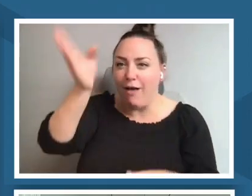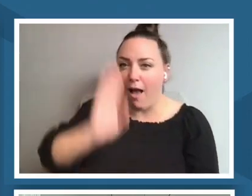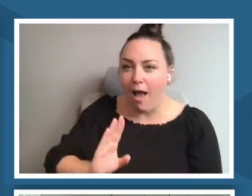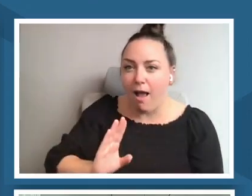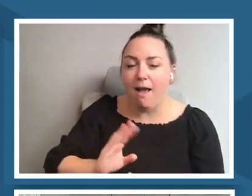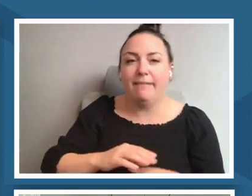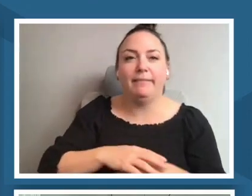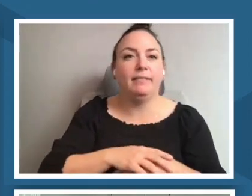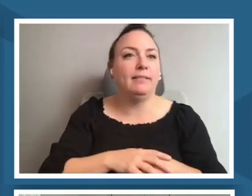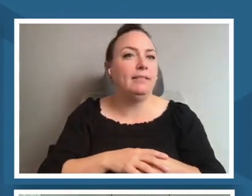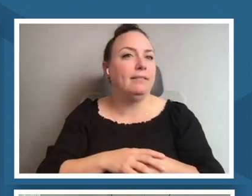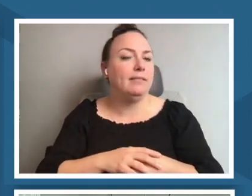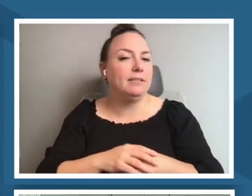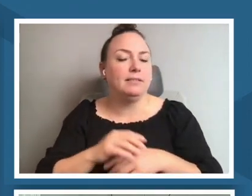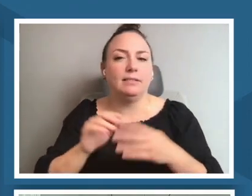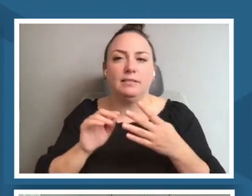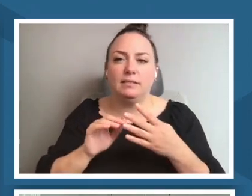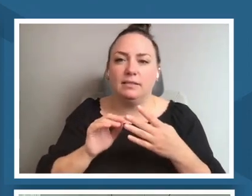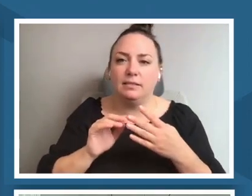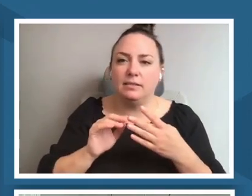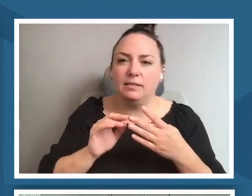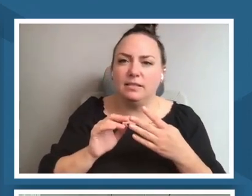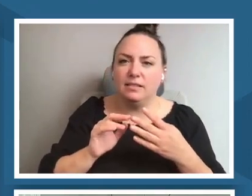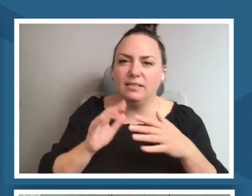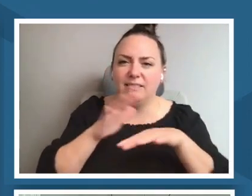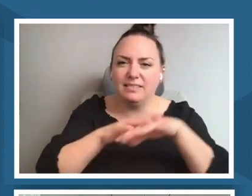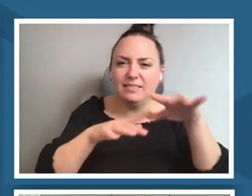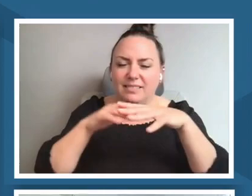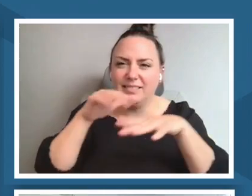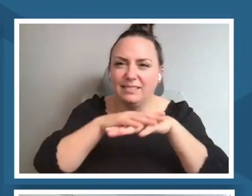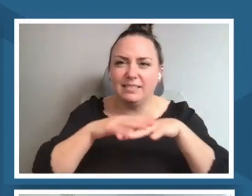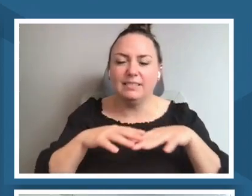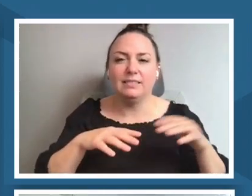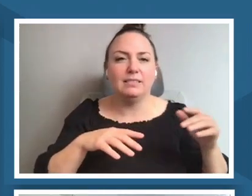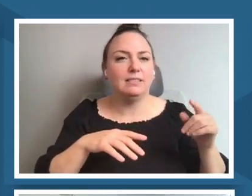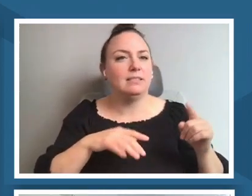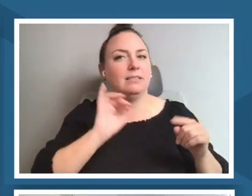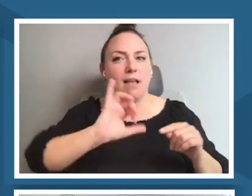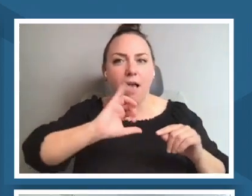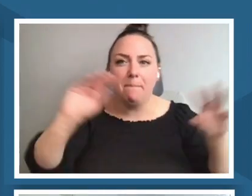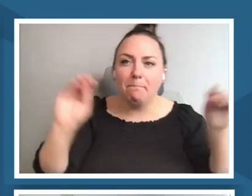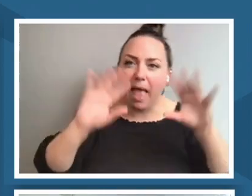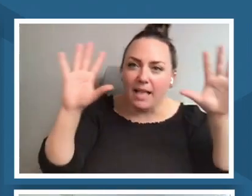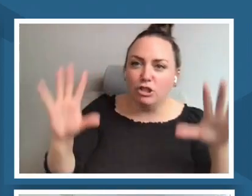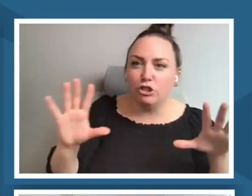then of course that's interesting powerful comes up magical